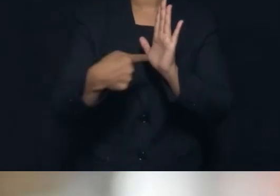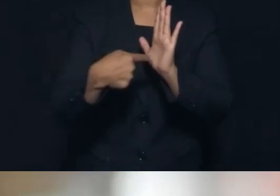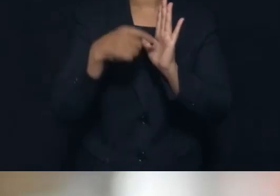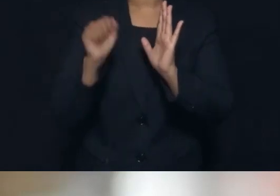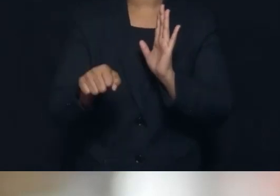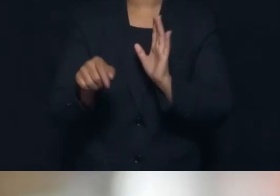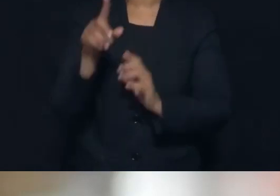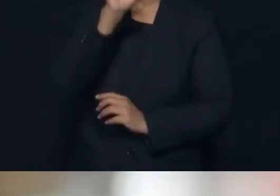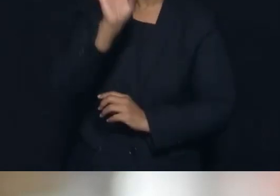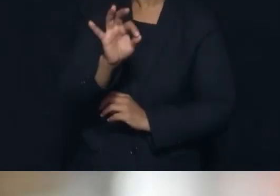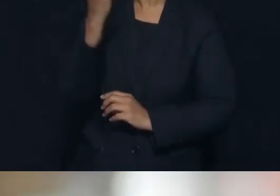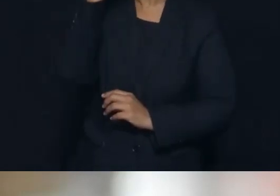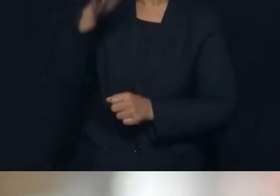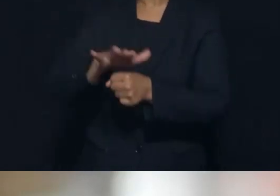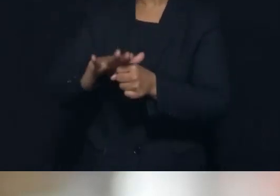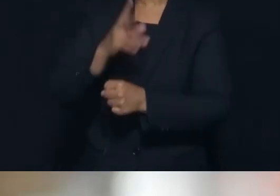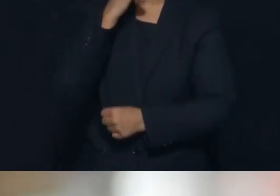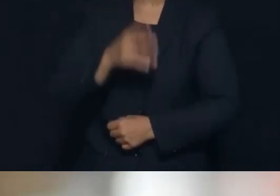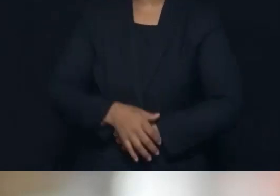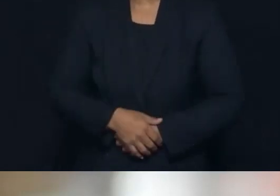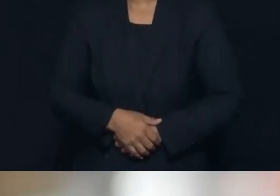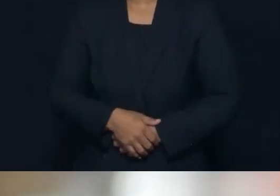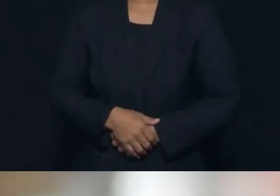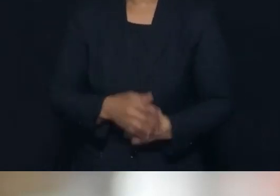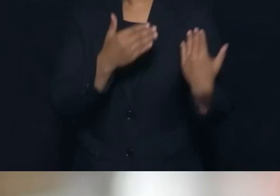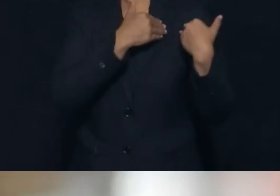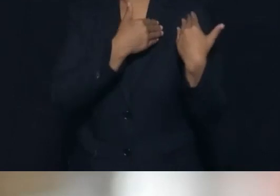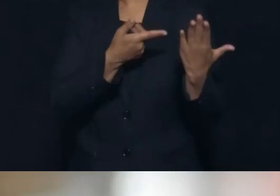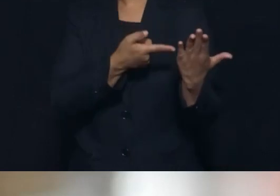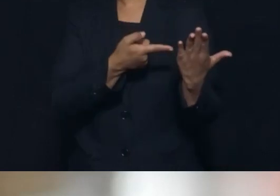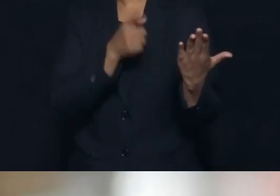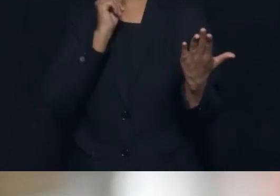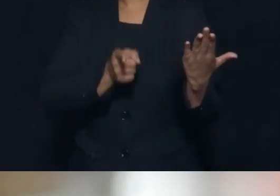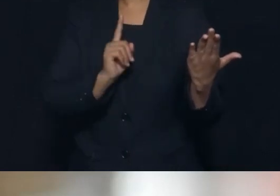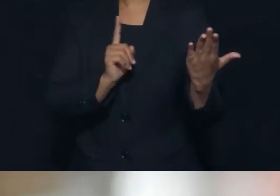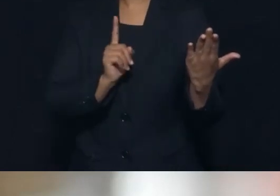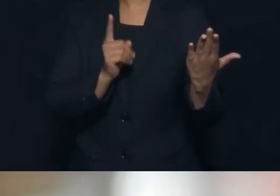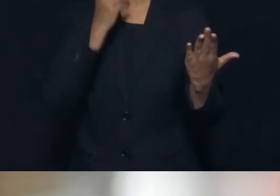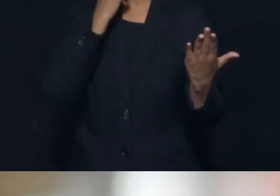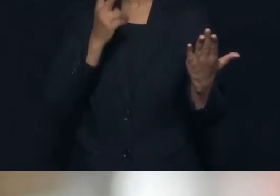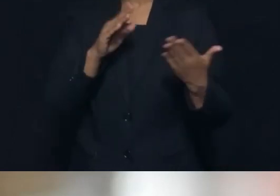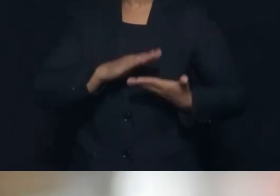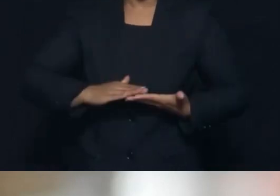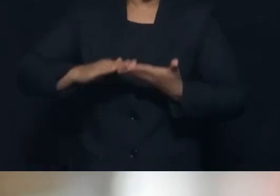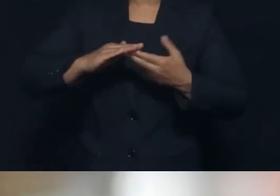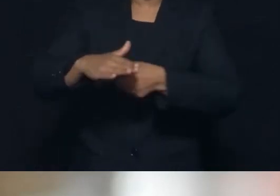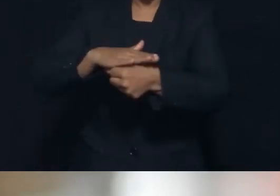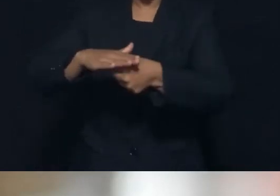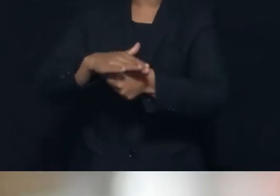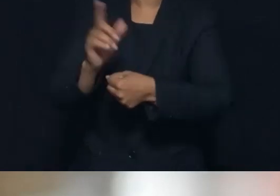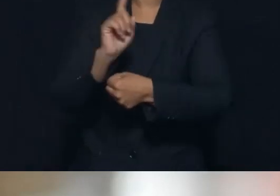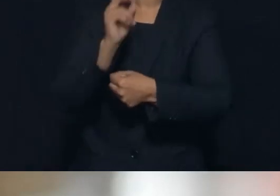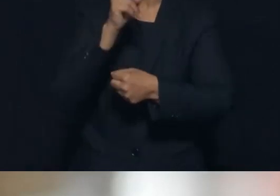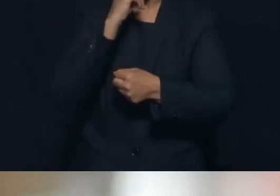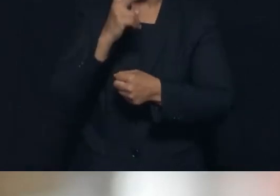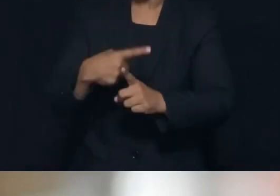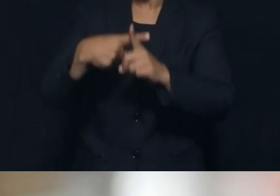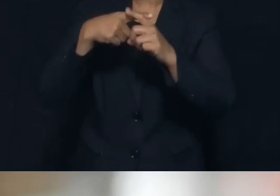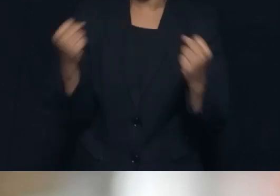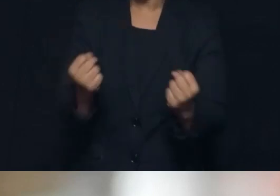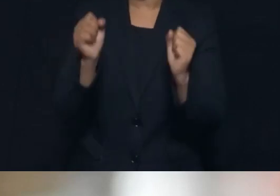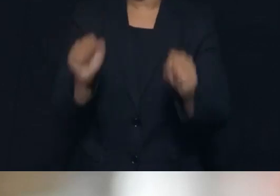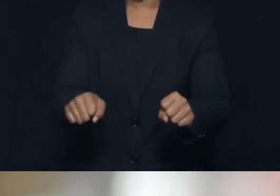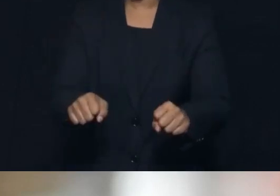My idea I proposed, the European Union clarifies with the money of the European Union, you